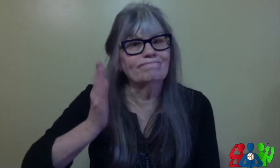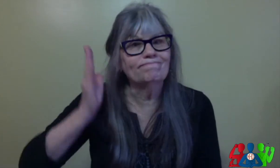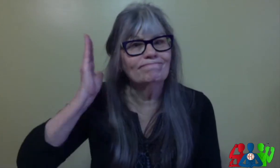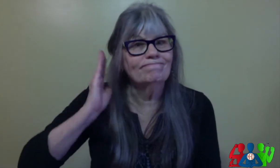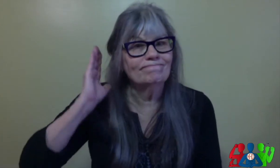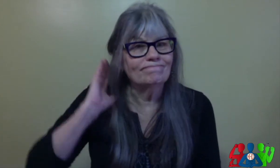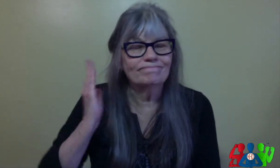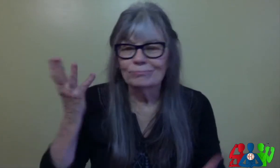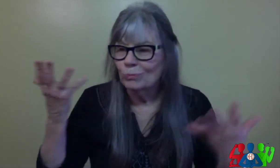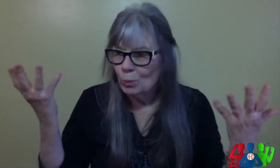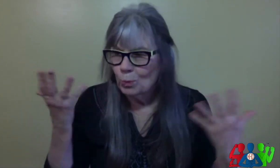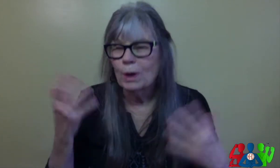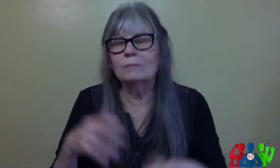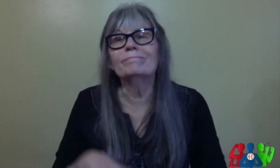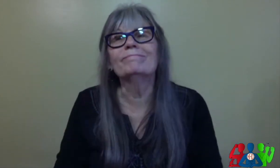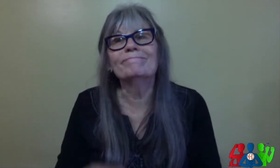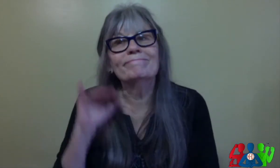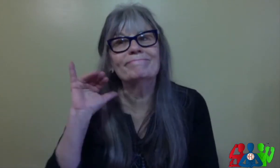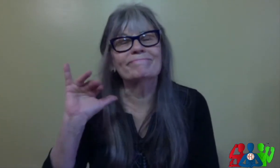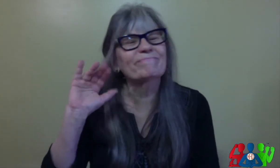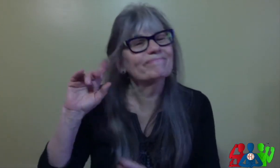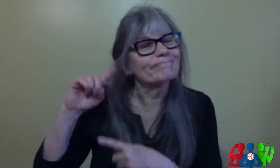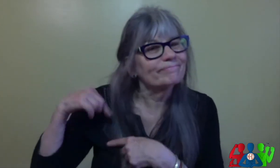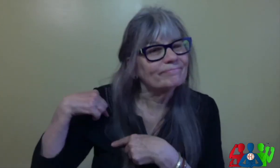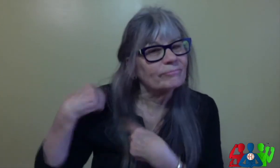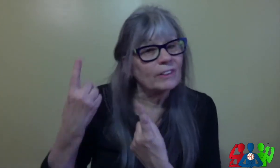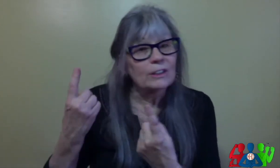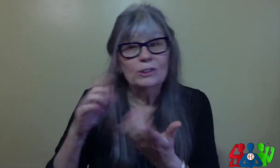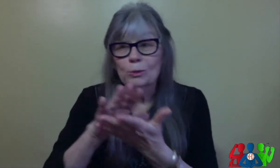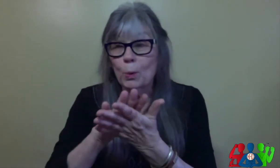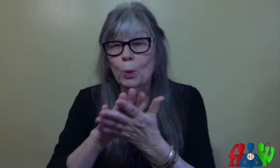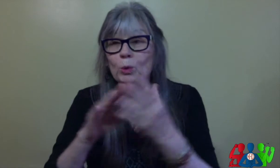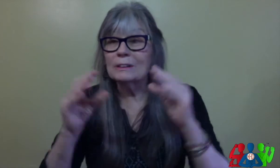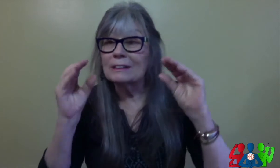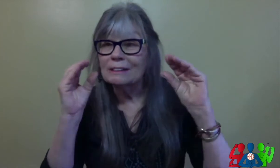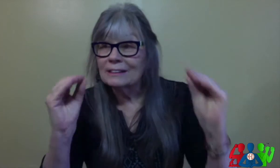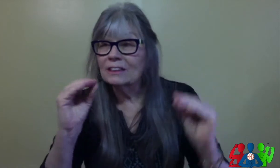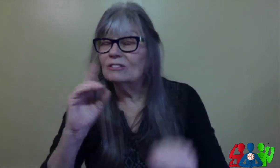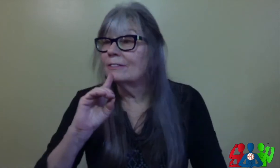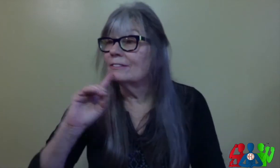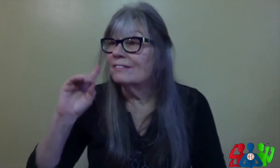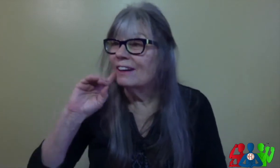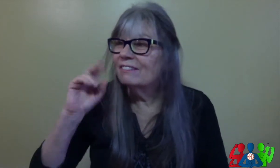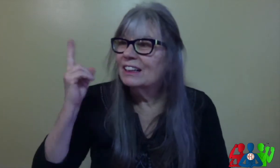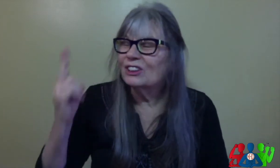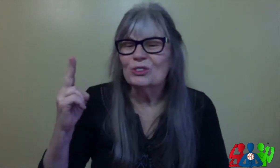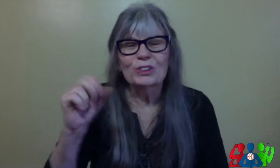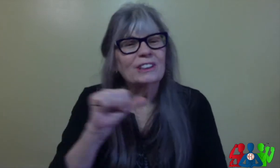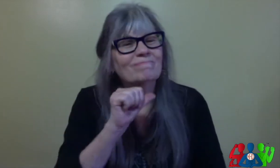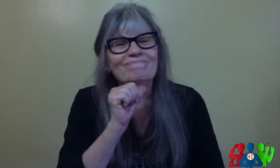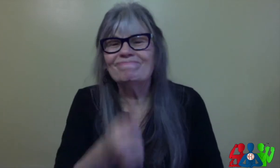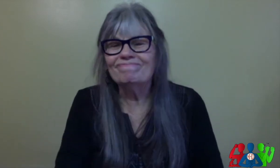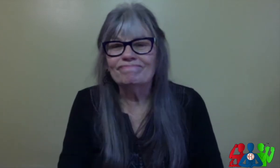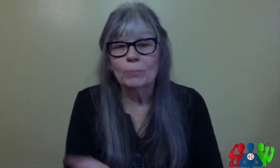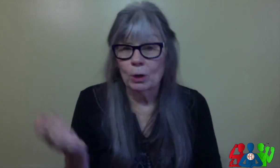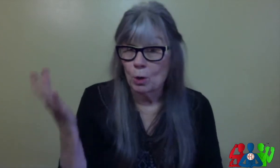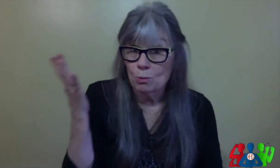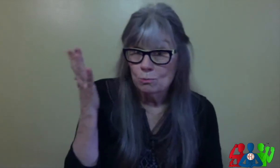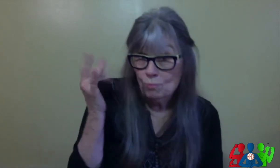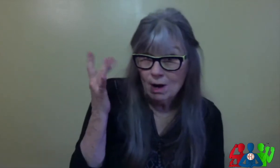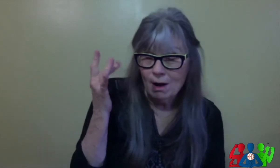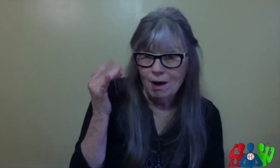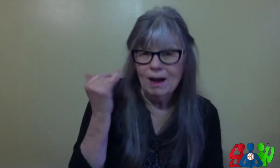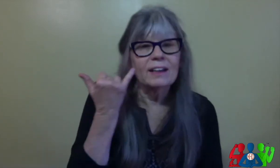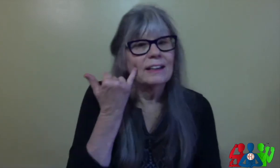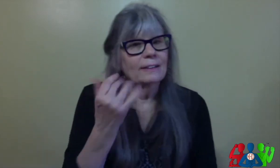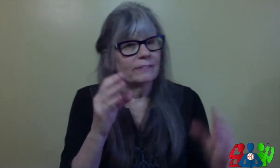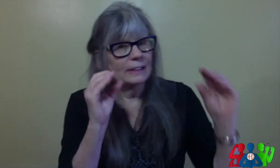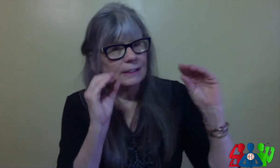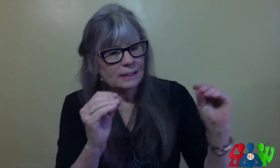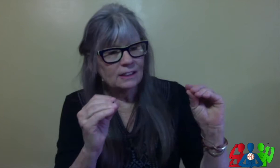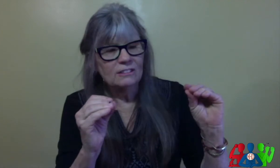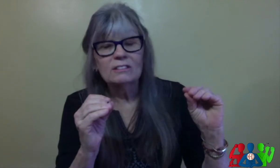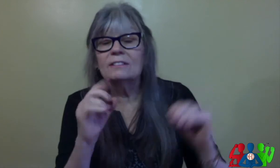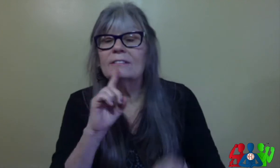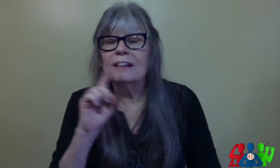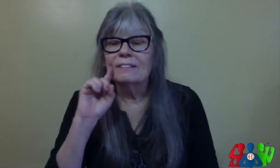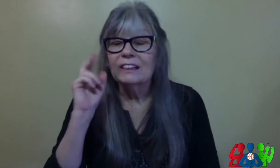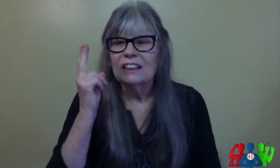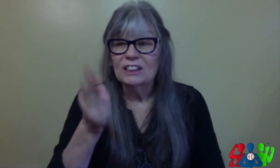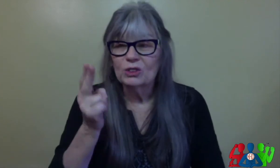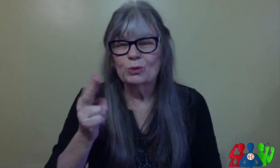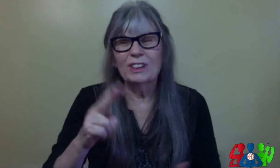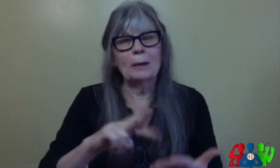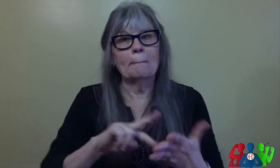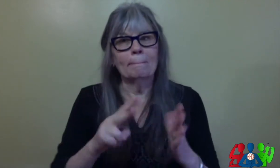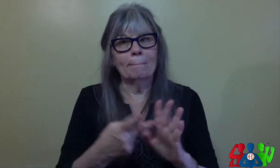you may be familiar with, said that schools have never really taught deaf history, because if